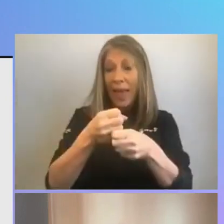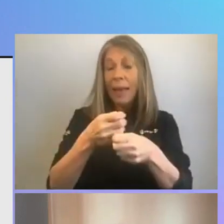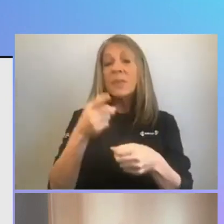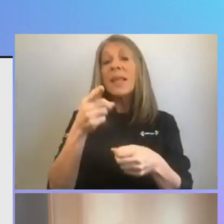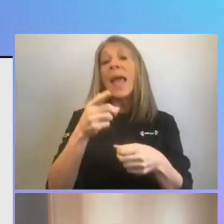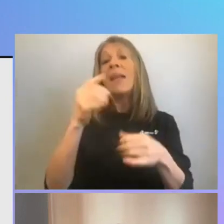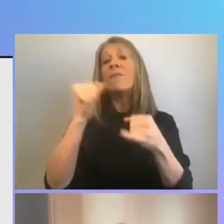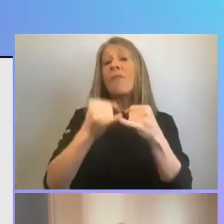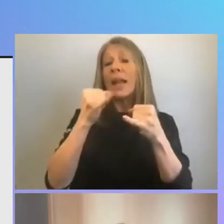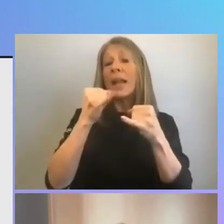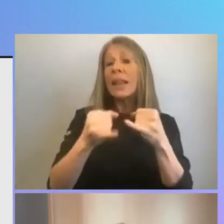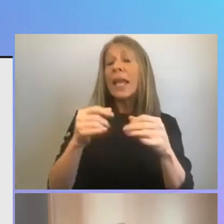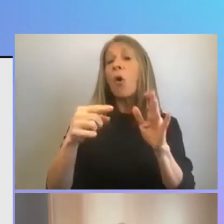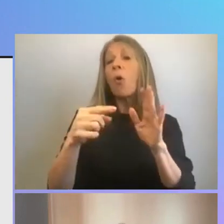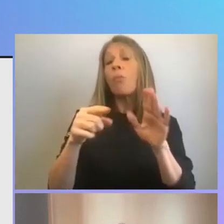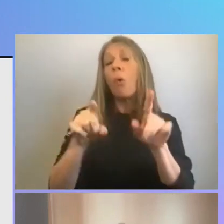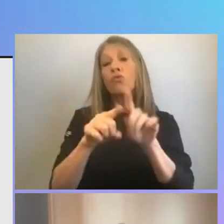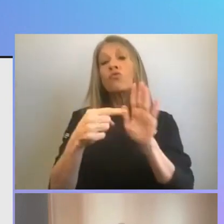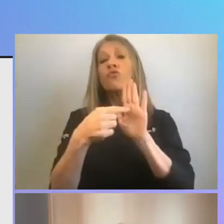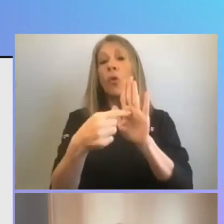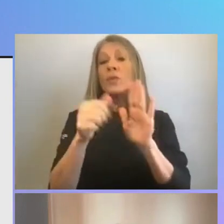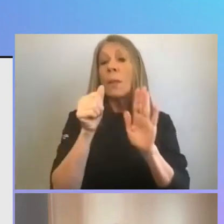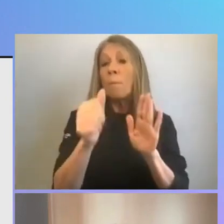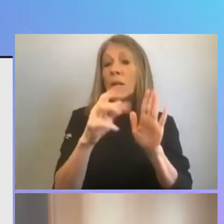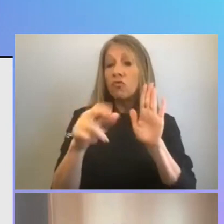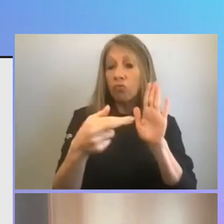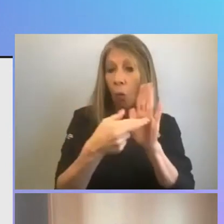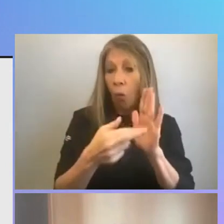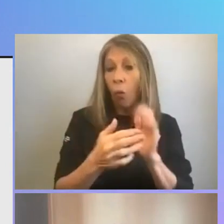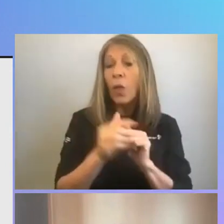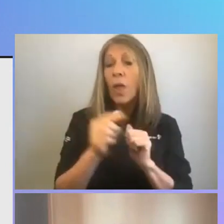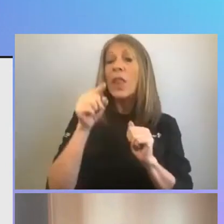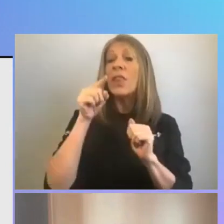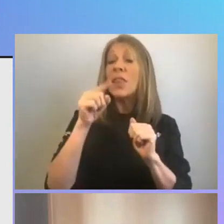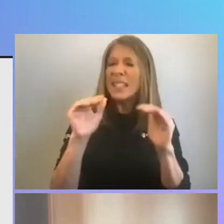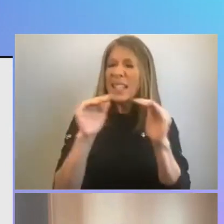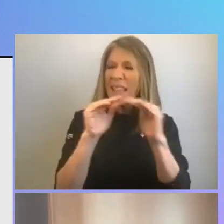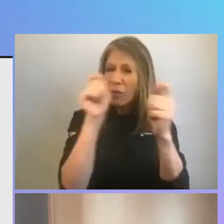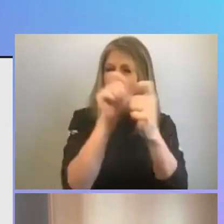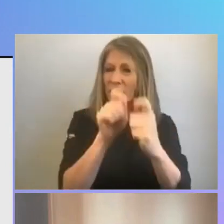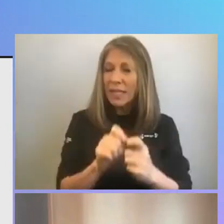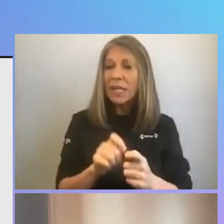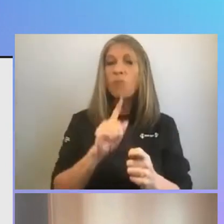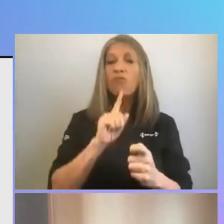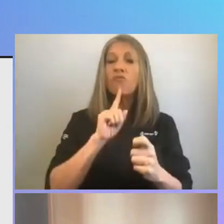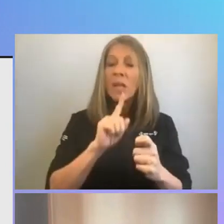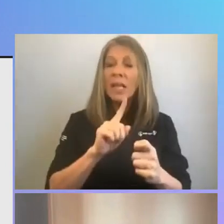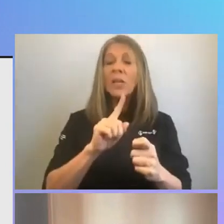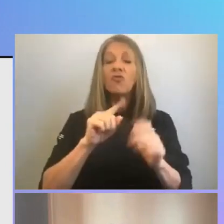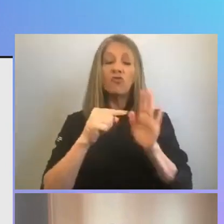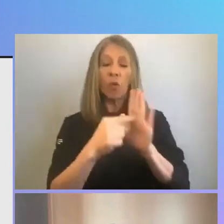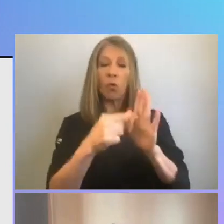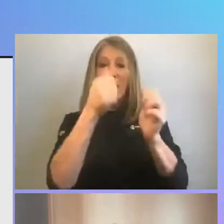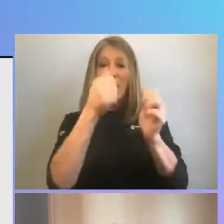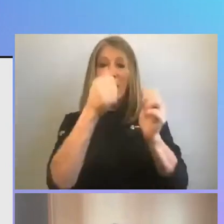criteria covers the buttons. Roll So this level of detail, it ensures that every button that contains this acceptance